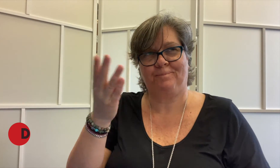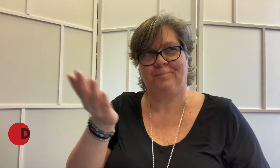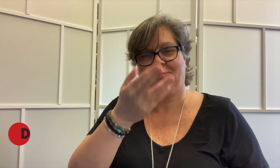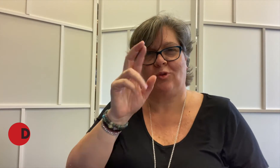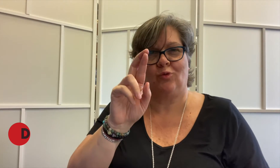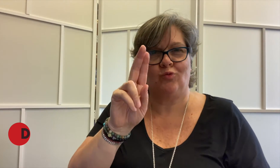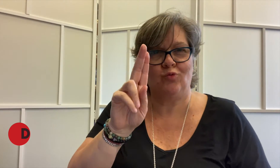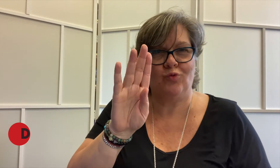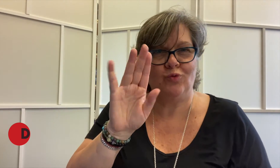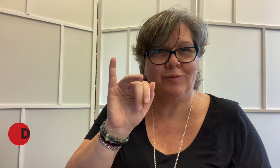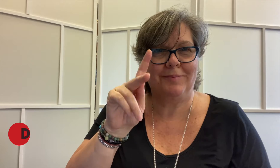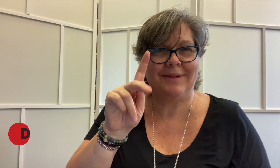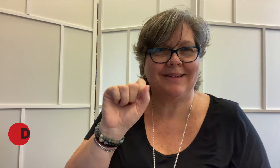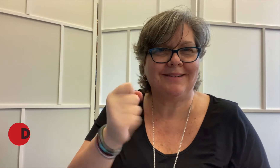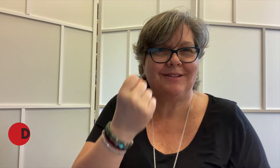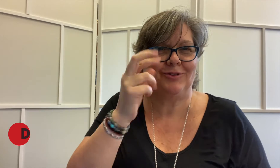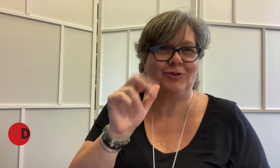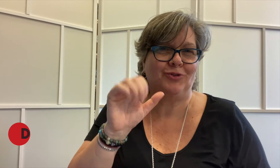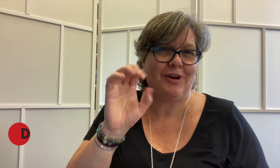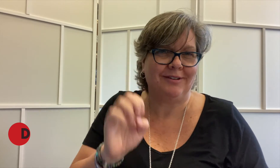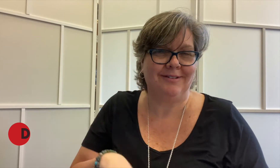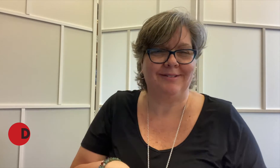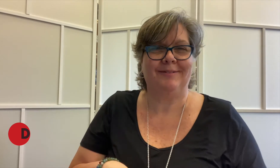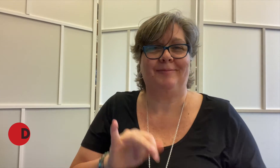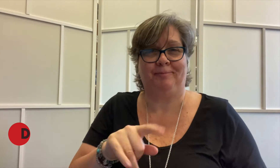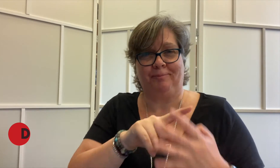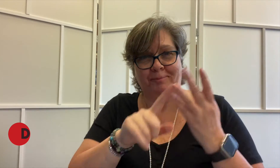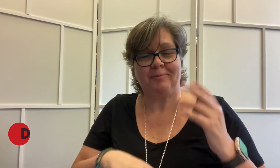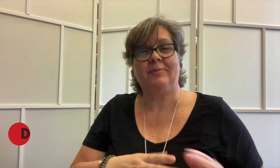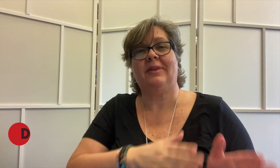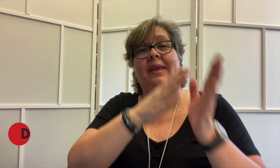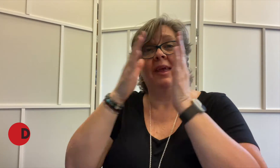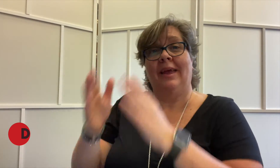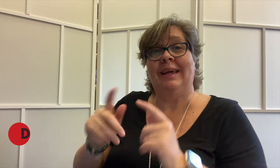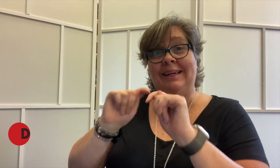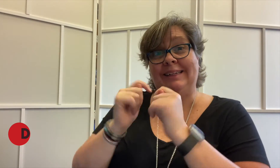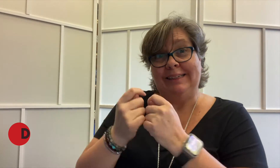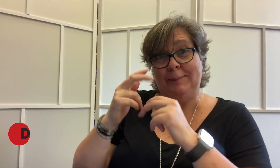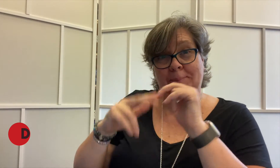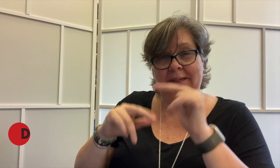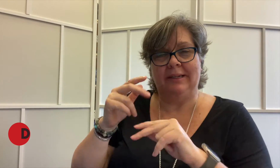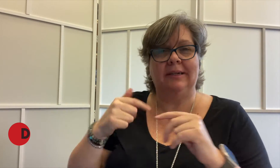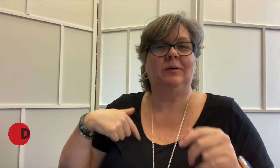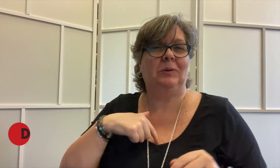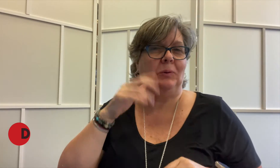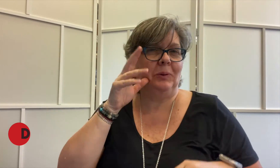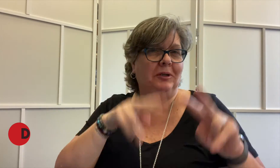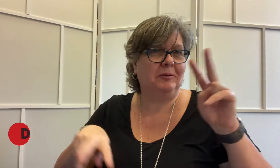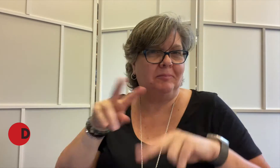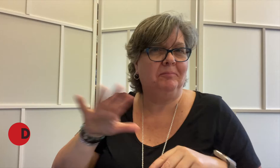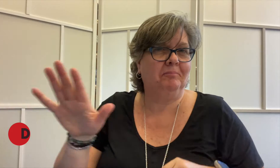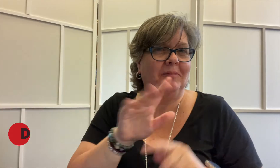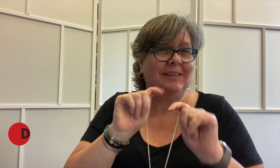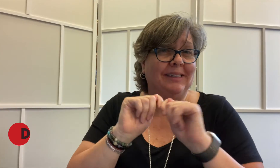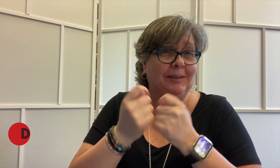Rubik's Race. Team Building we will look at each team's spirit,